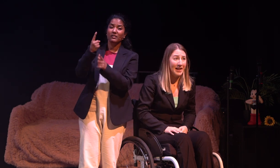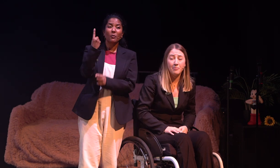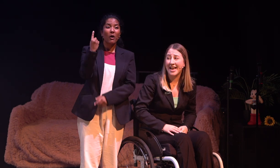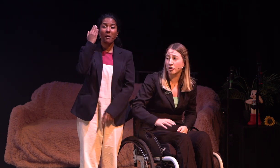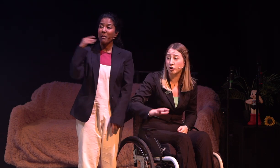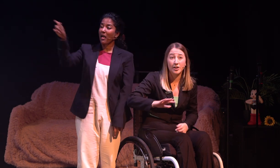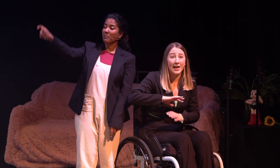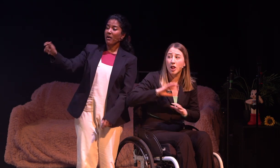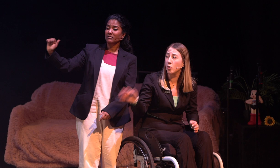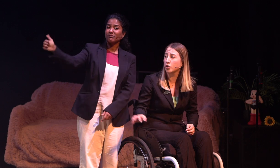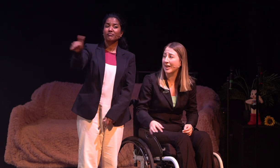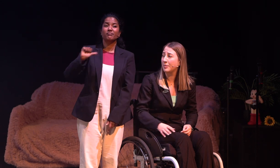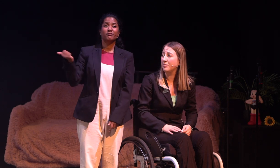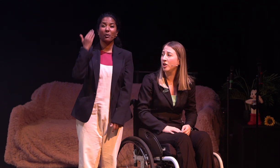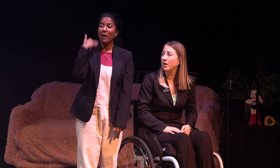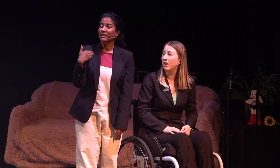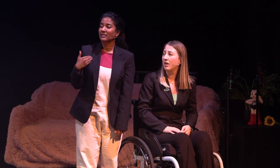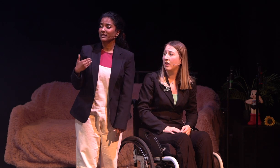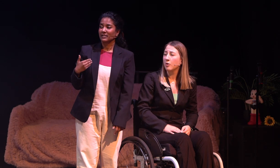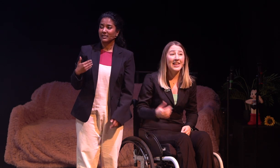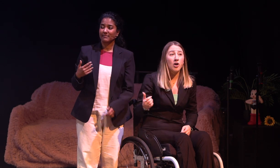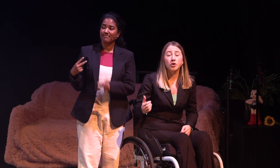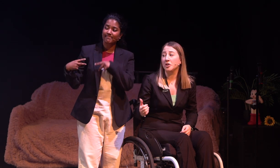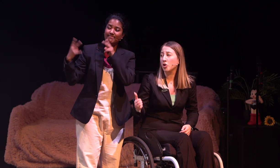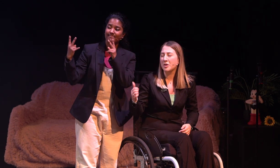Black person surrounds by loads of white people. We let on to each other with a